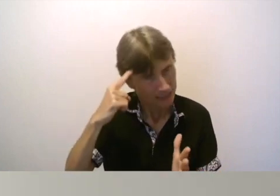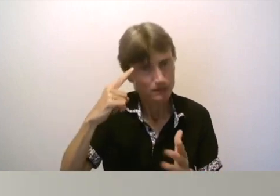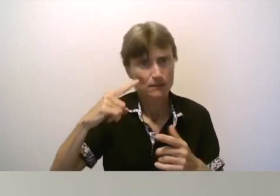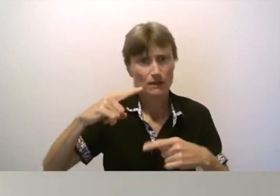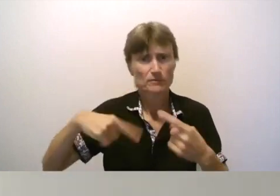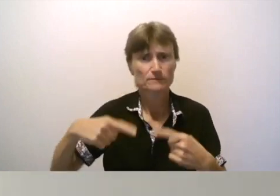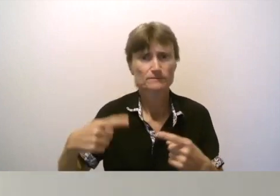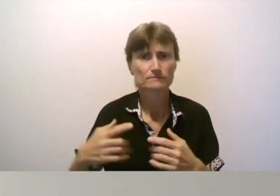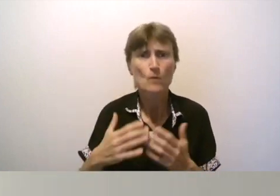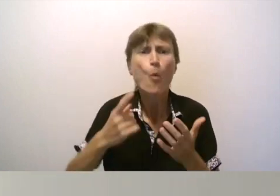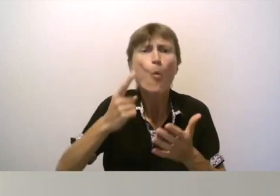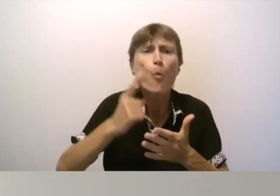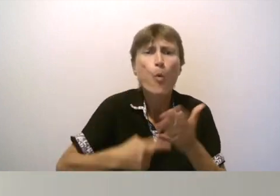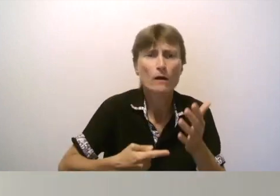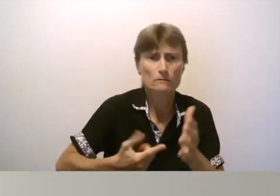missing